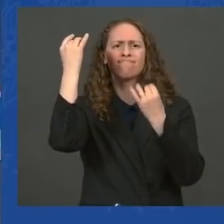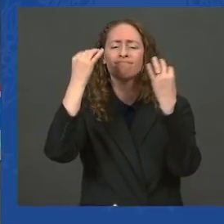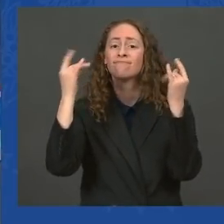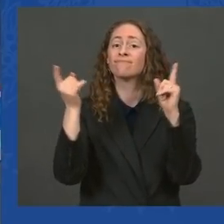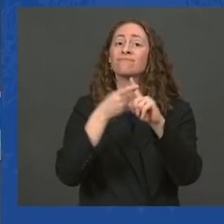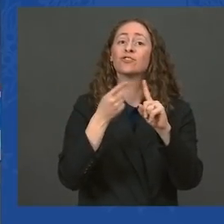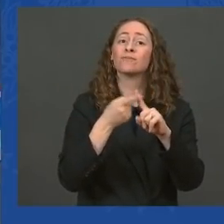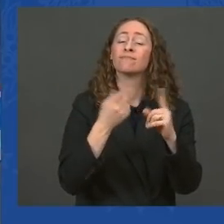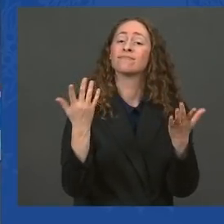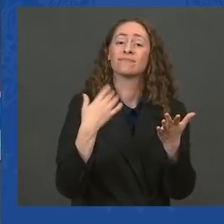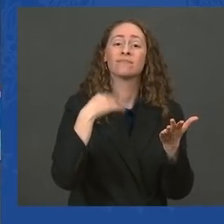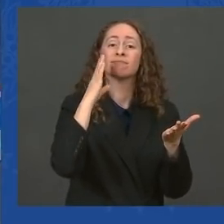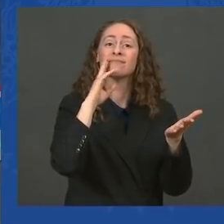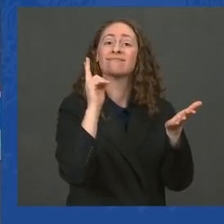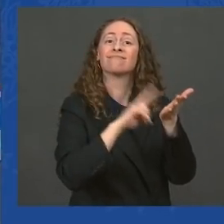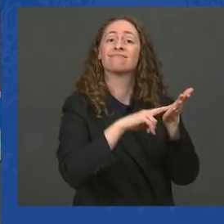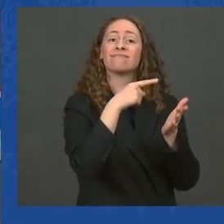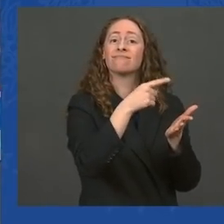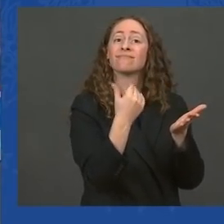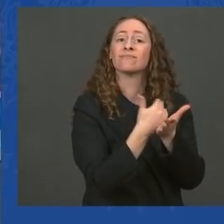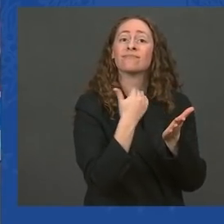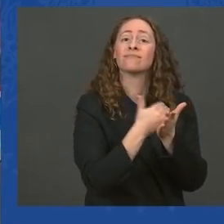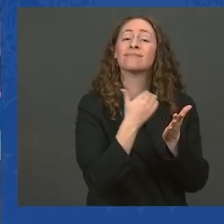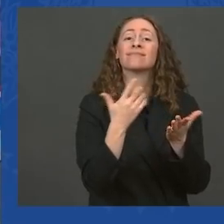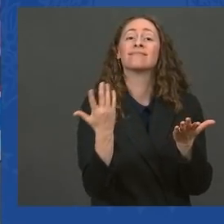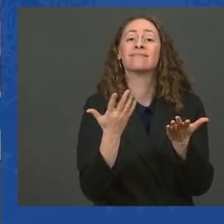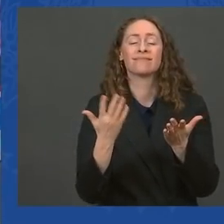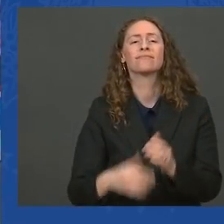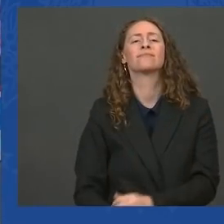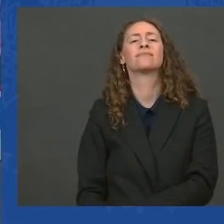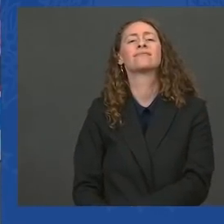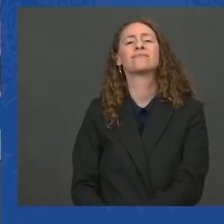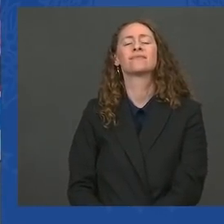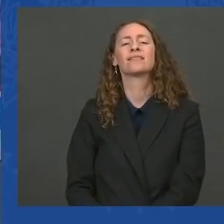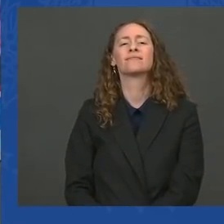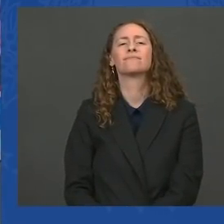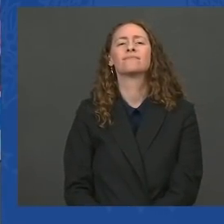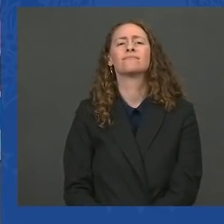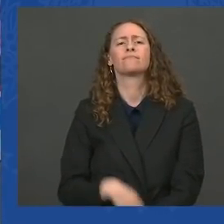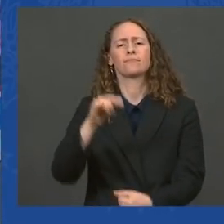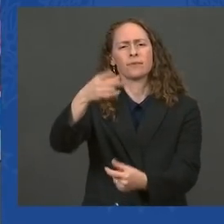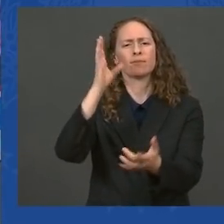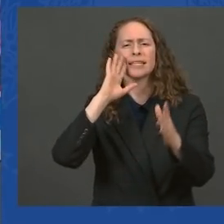associated with race and ethnicity when it comes to VA benefits and disability ratings.